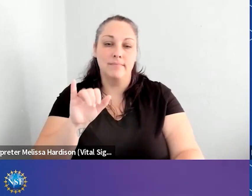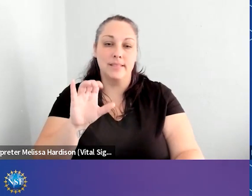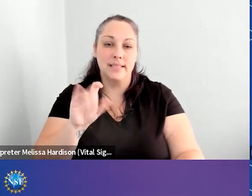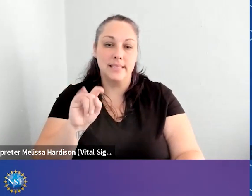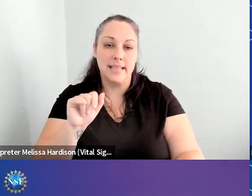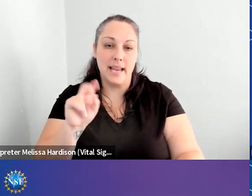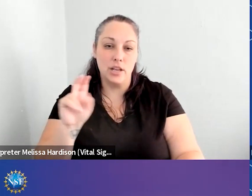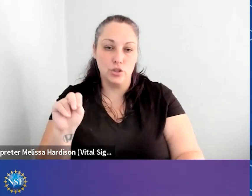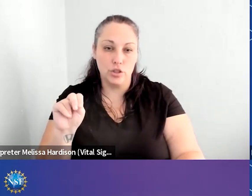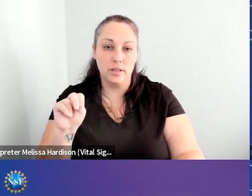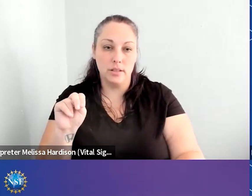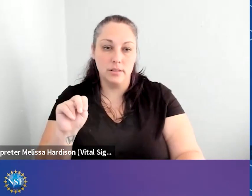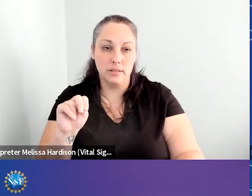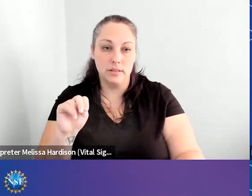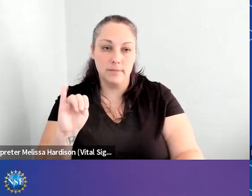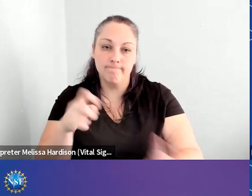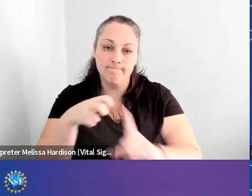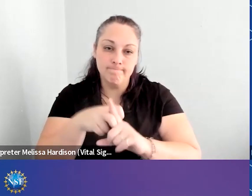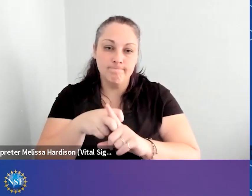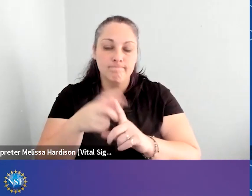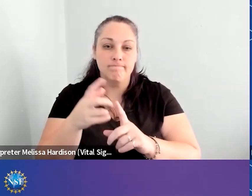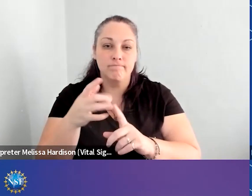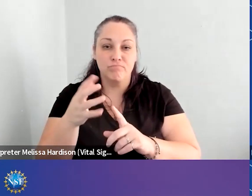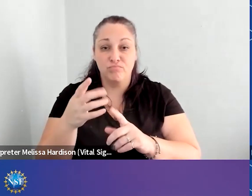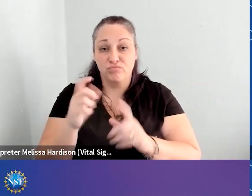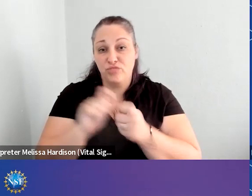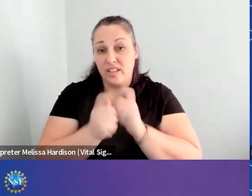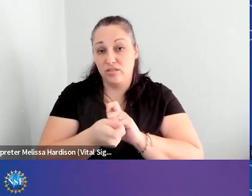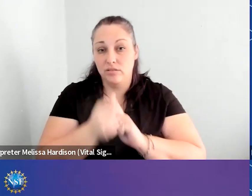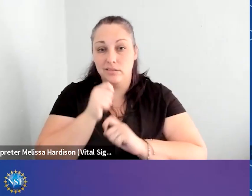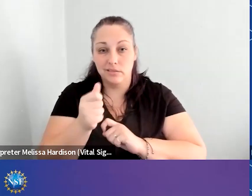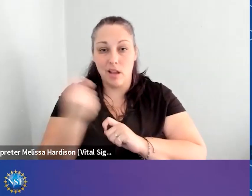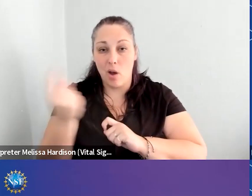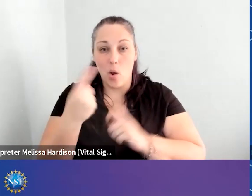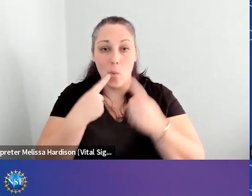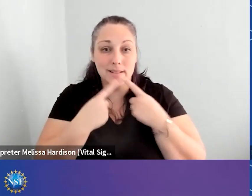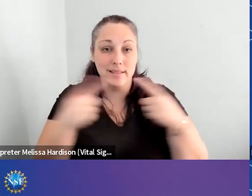And that's not normally announced until the actual change has taken place.